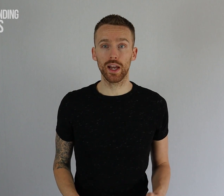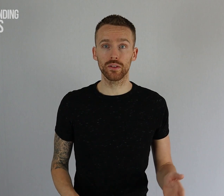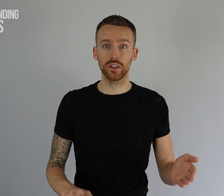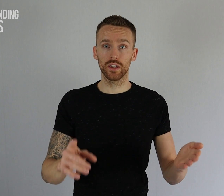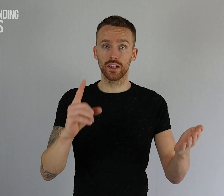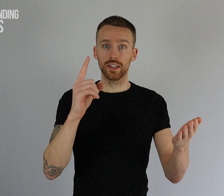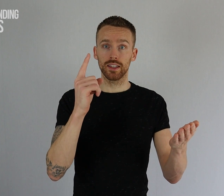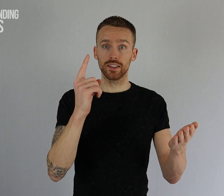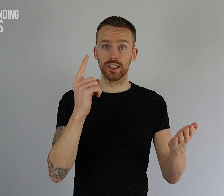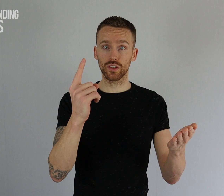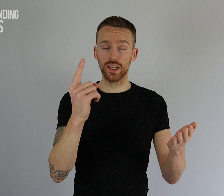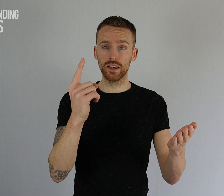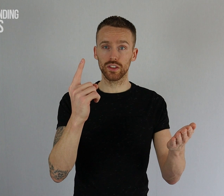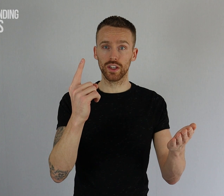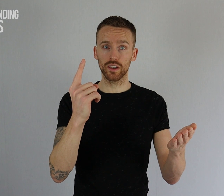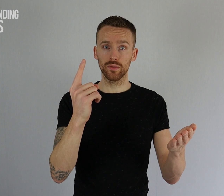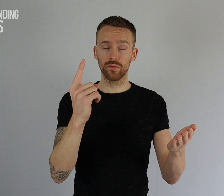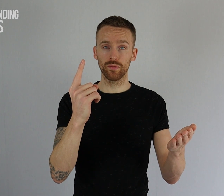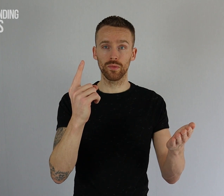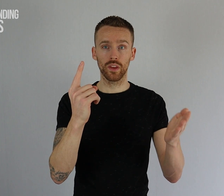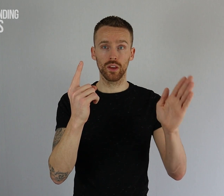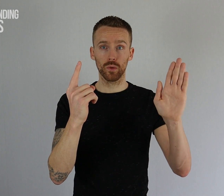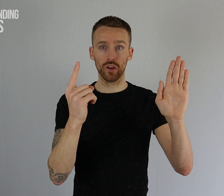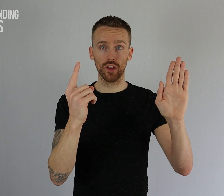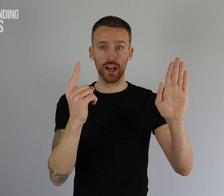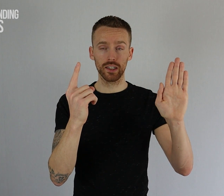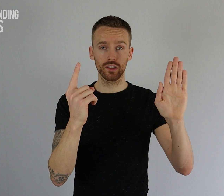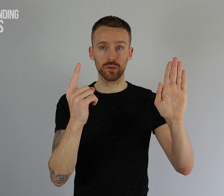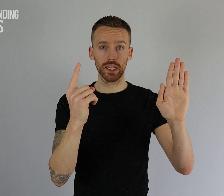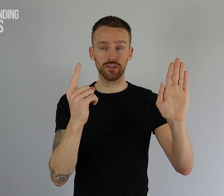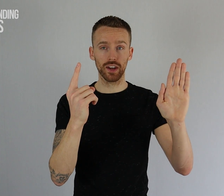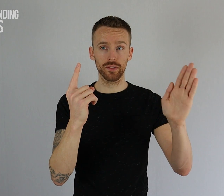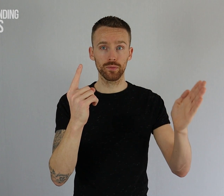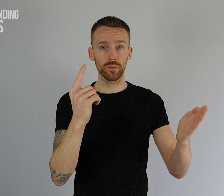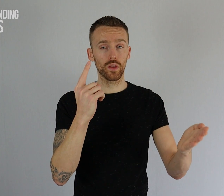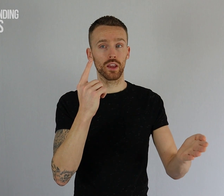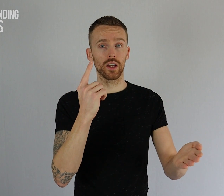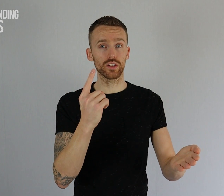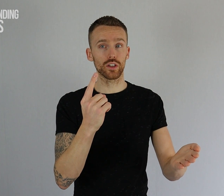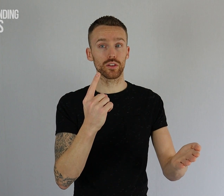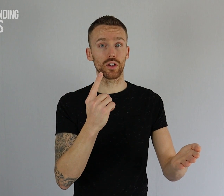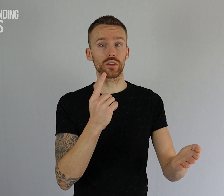pound. Take your index finger, with your other hand, just make it flat. And you're going